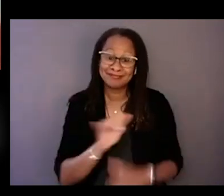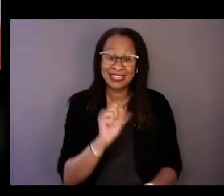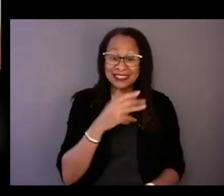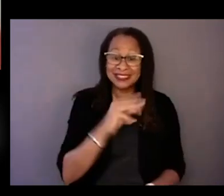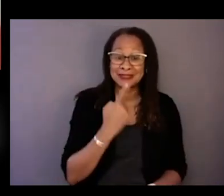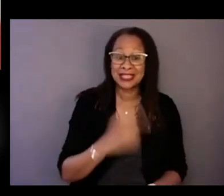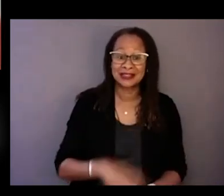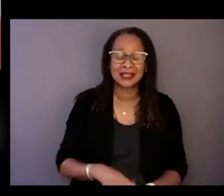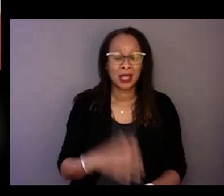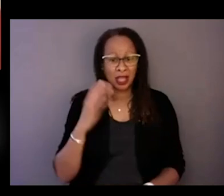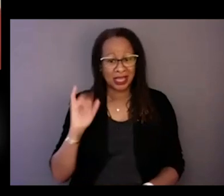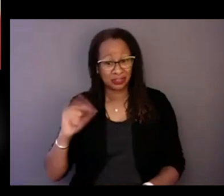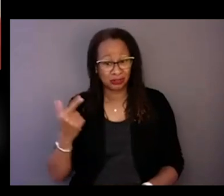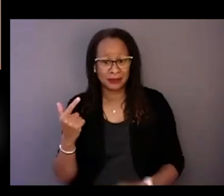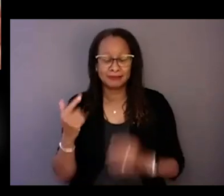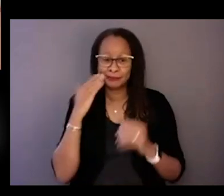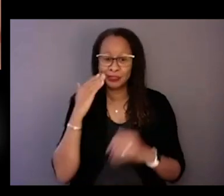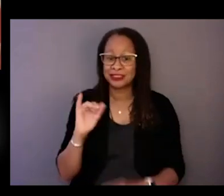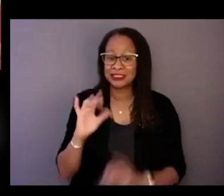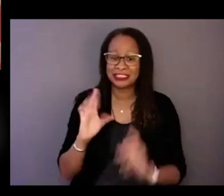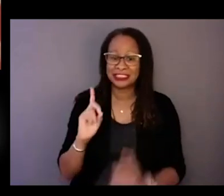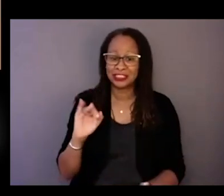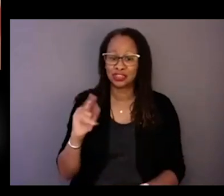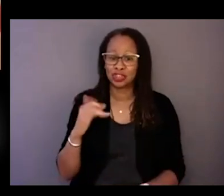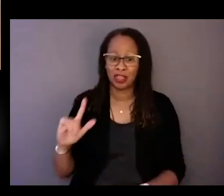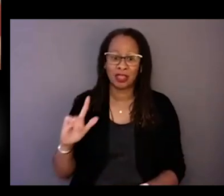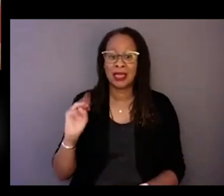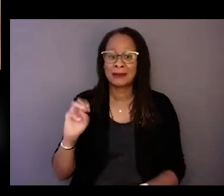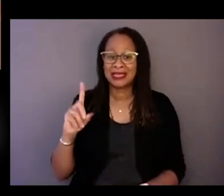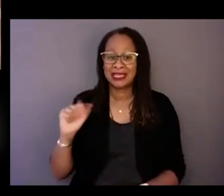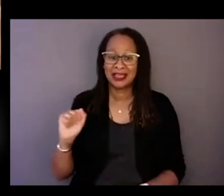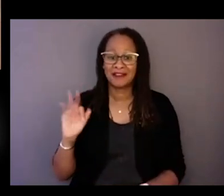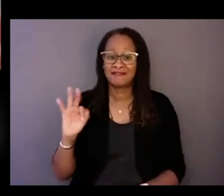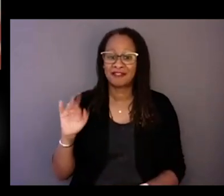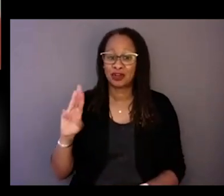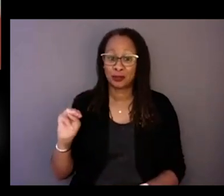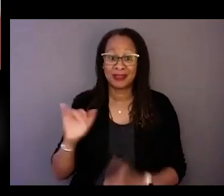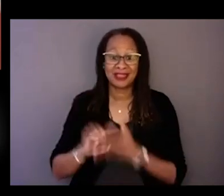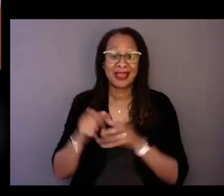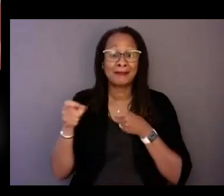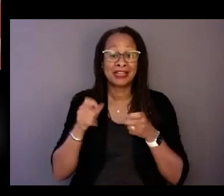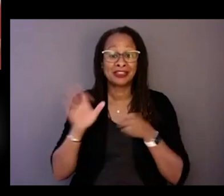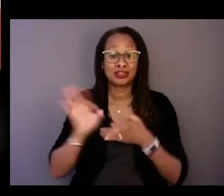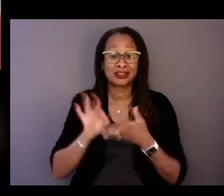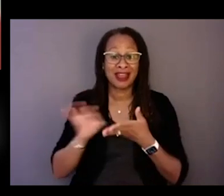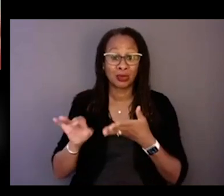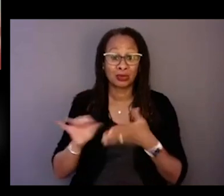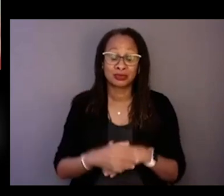You know, we know that there is a digital media firm that manages her account, but what happens